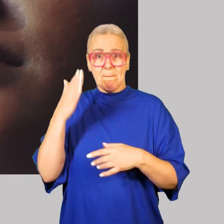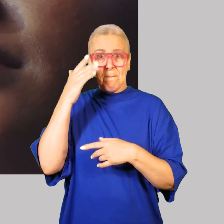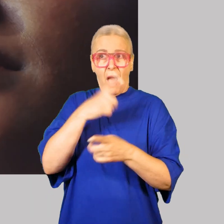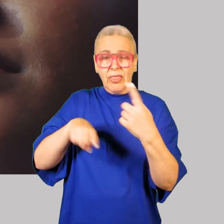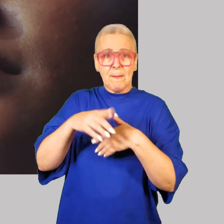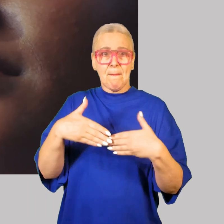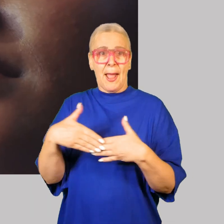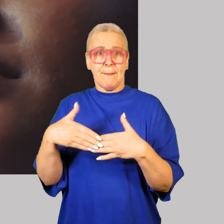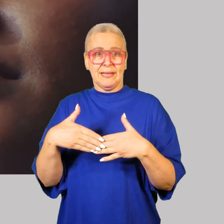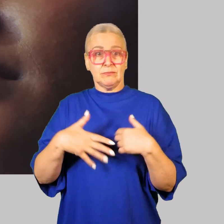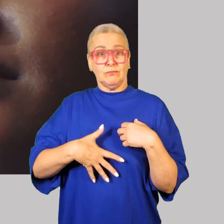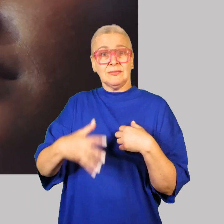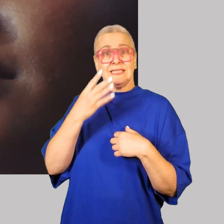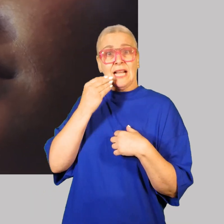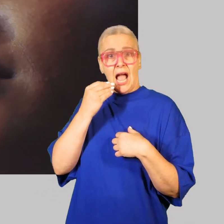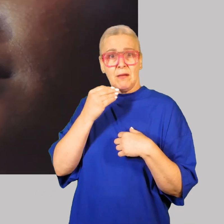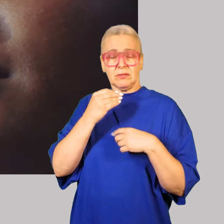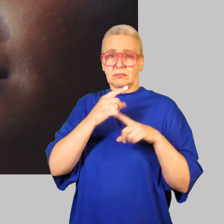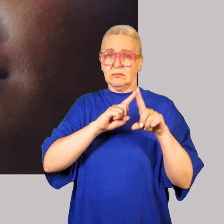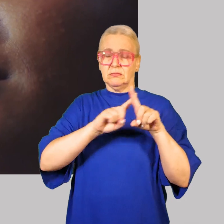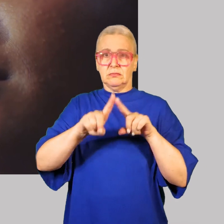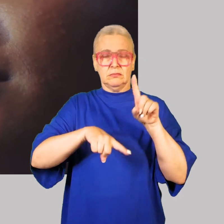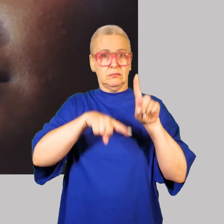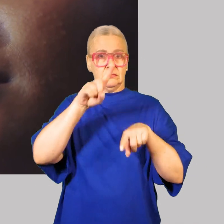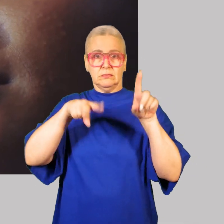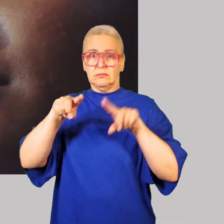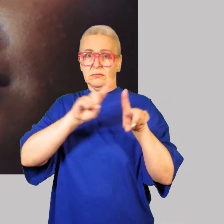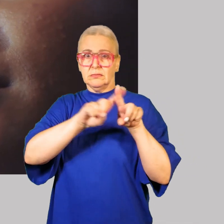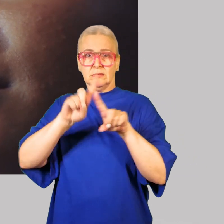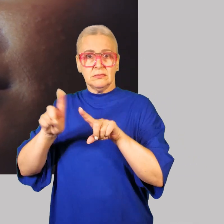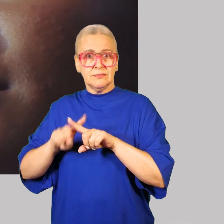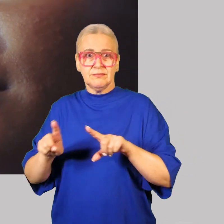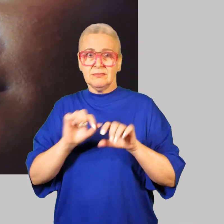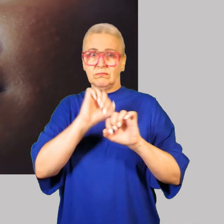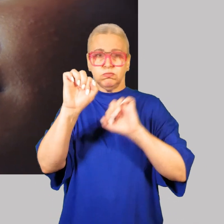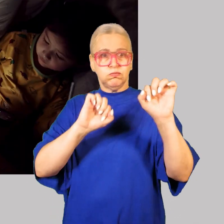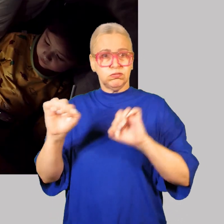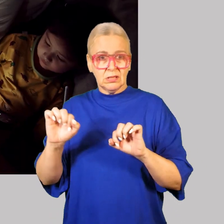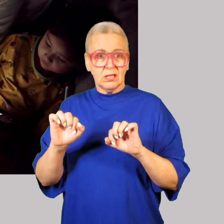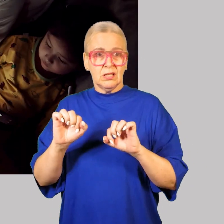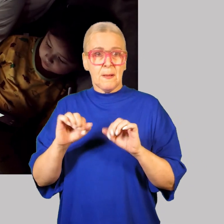Gestational diabetes is heterogenous, reflects a preexisting predisposition to